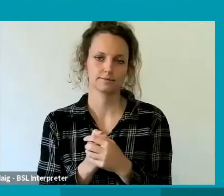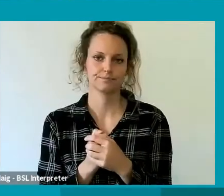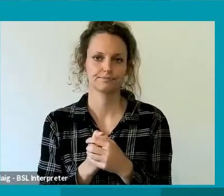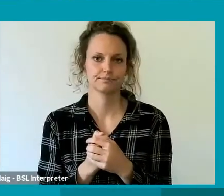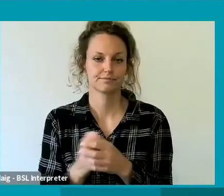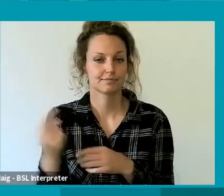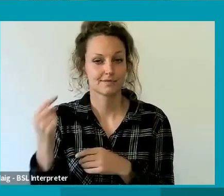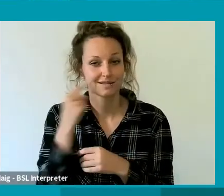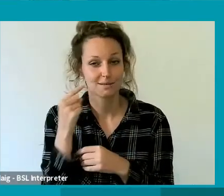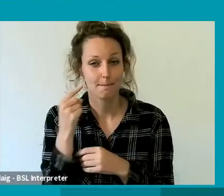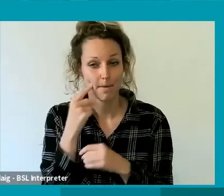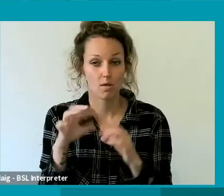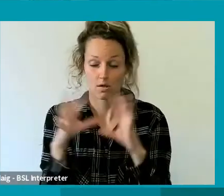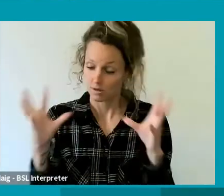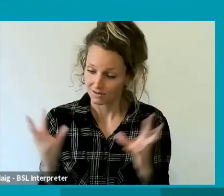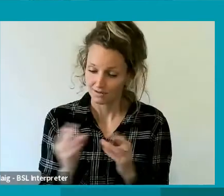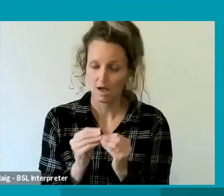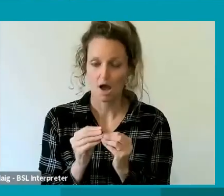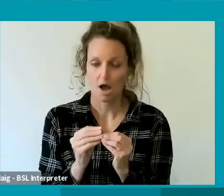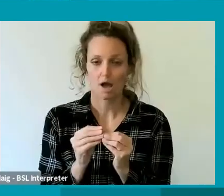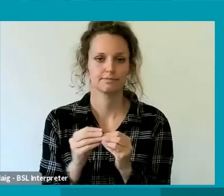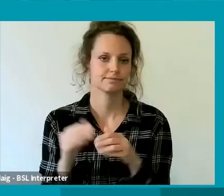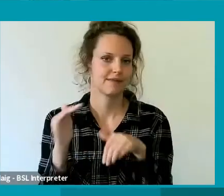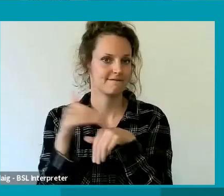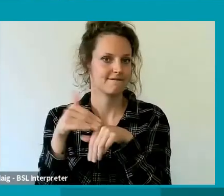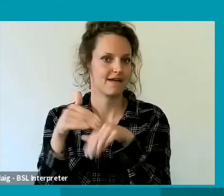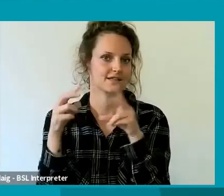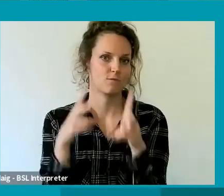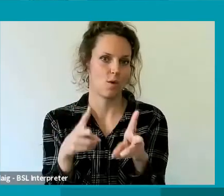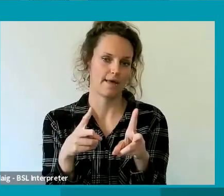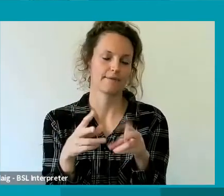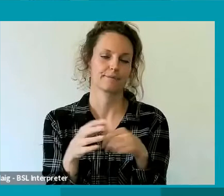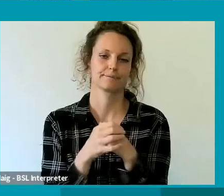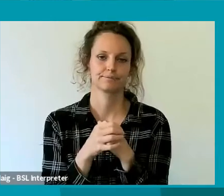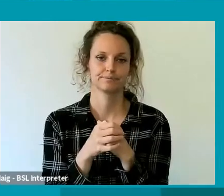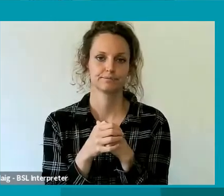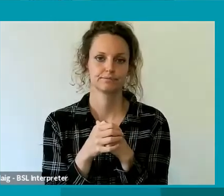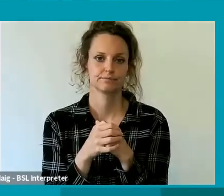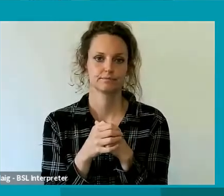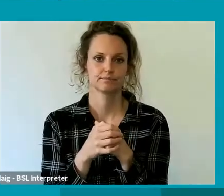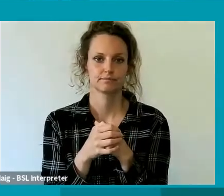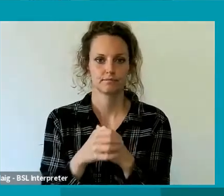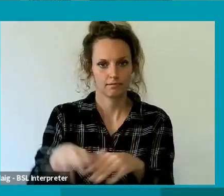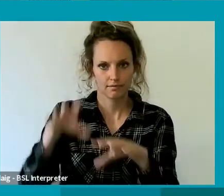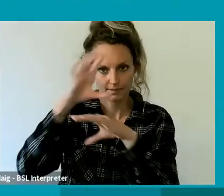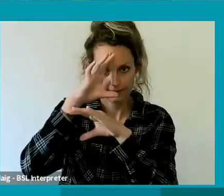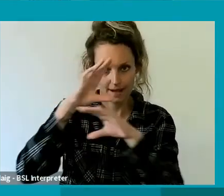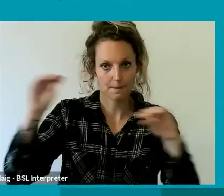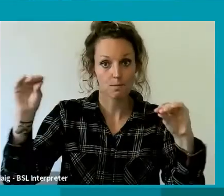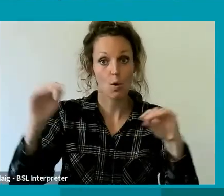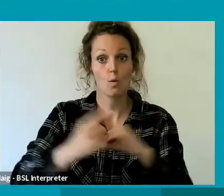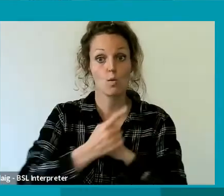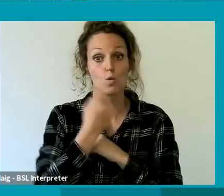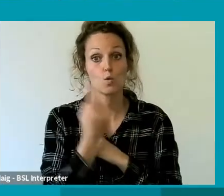very effective way of letting people know who she is and what she